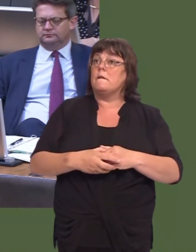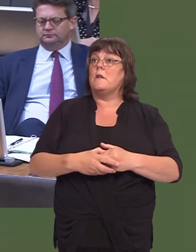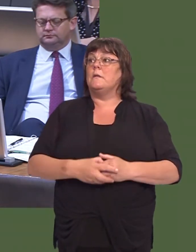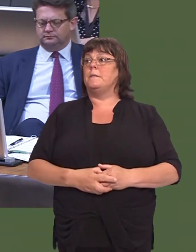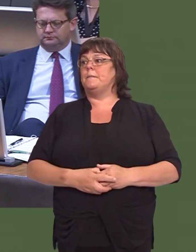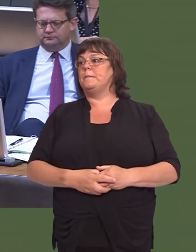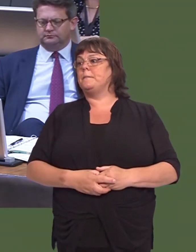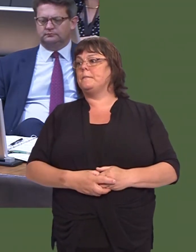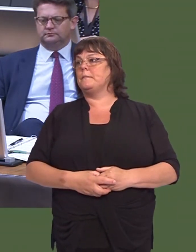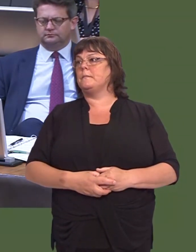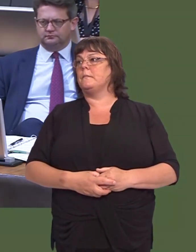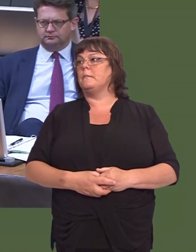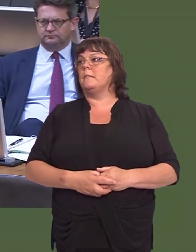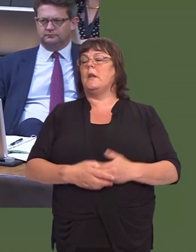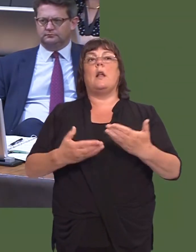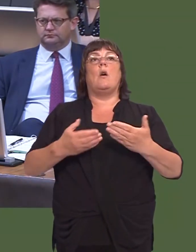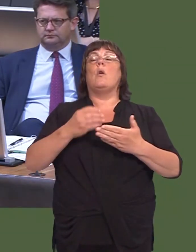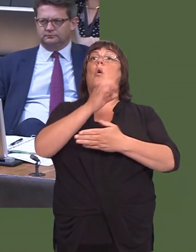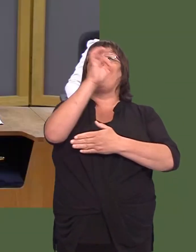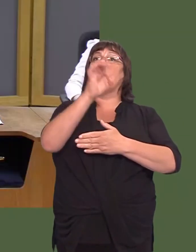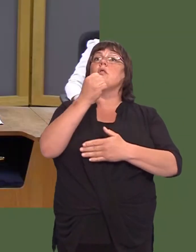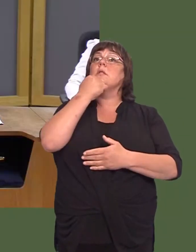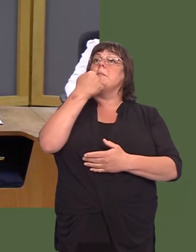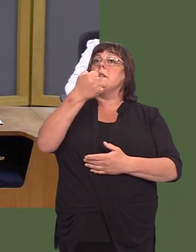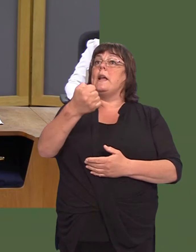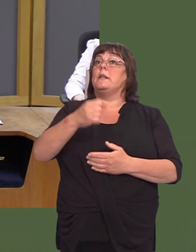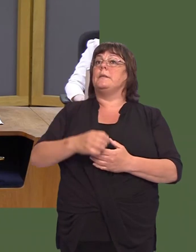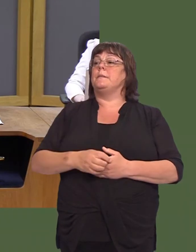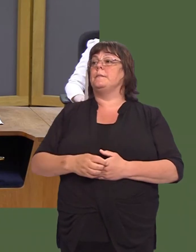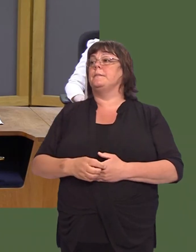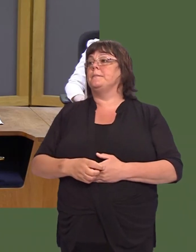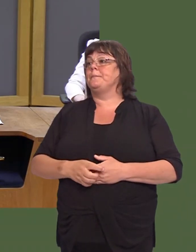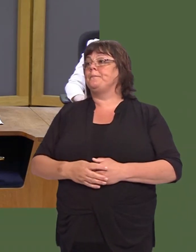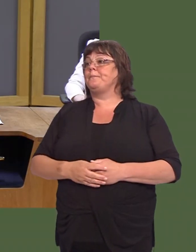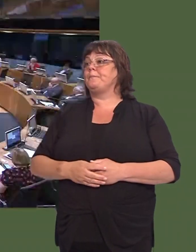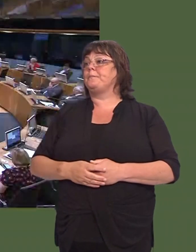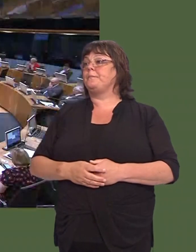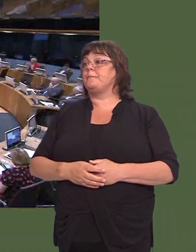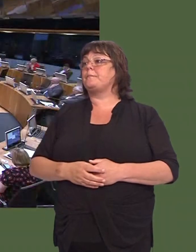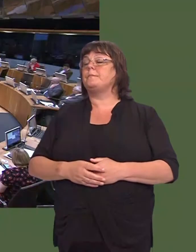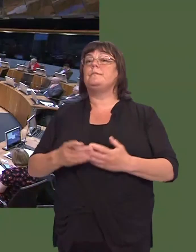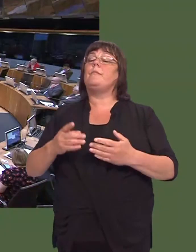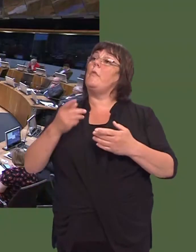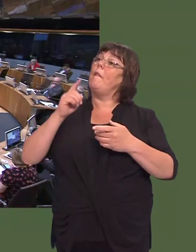least sufficient in the years to come. Dai Lloyd: 10.